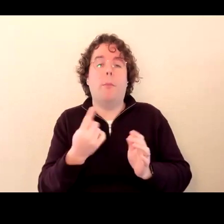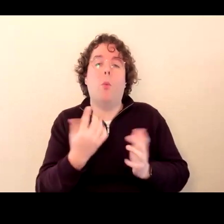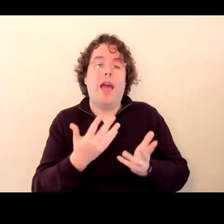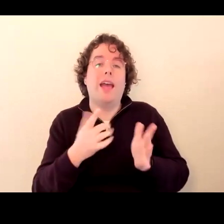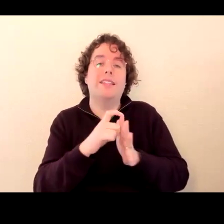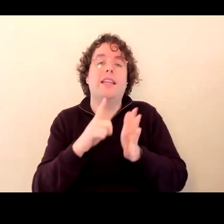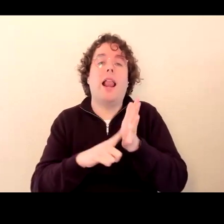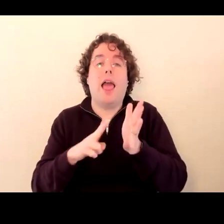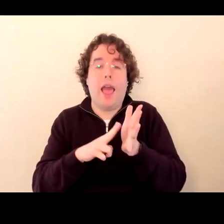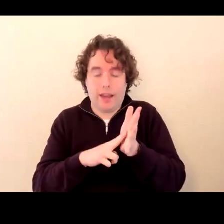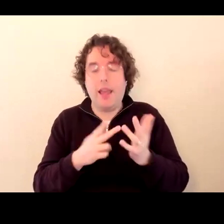who is a member of the DLN